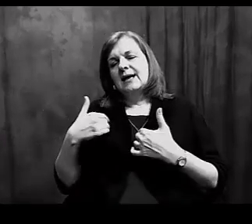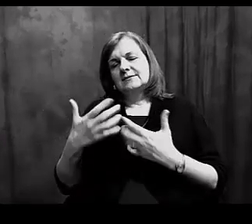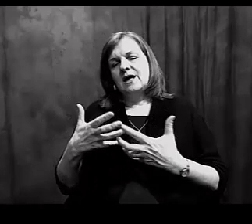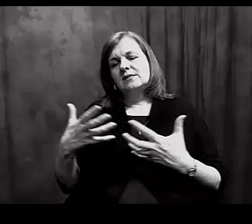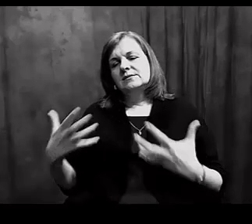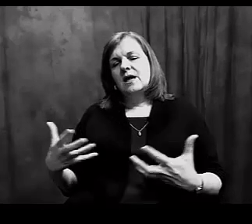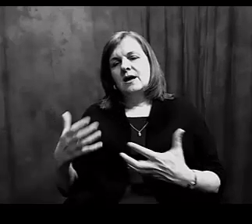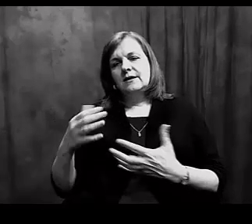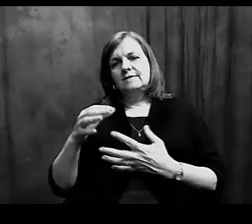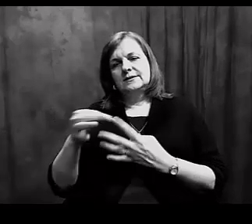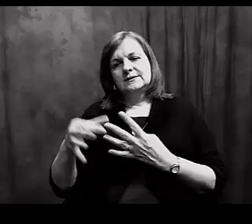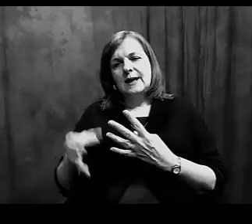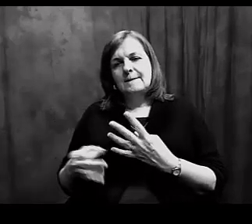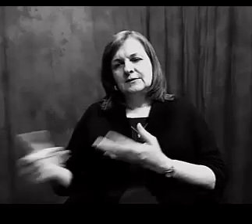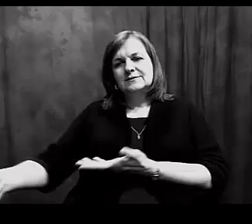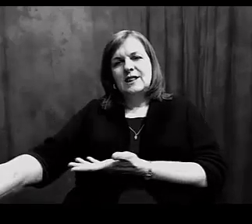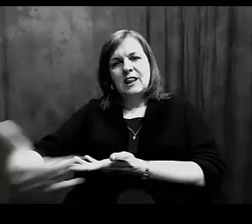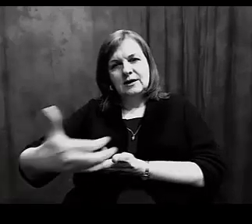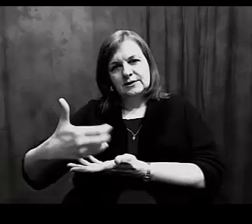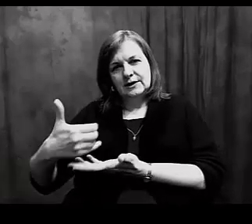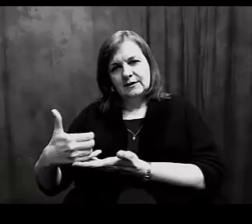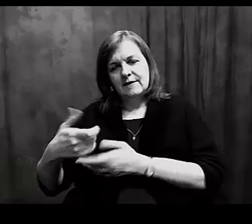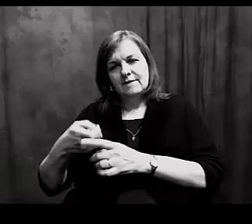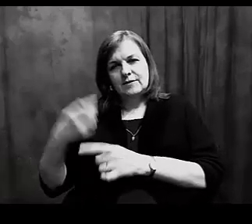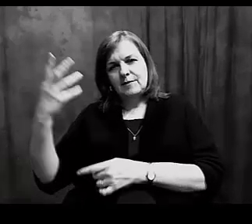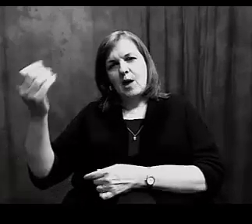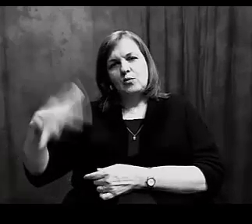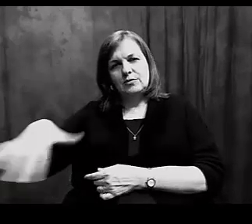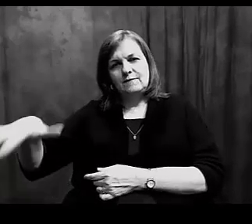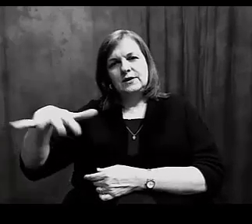is Darwin has a ton of samples